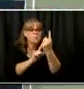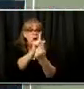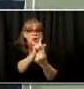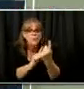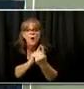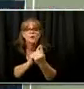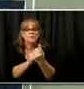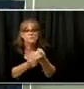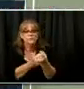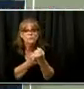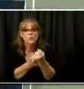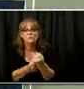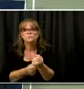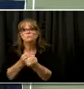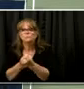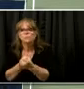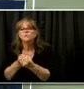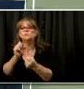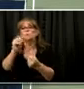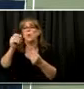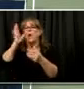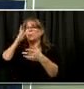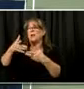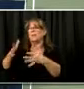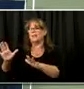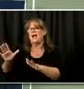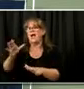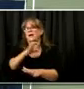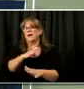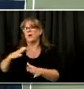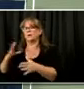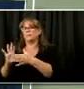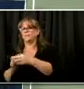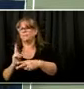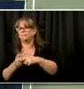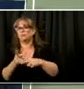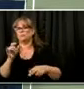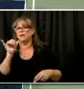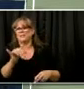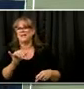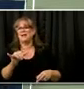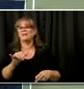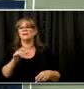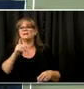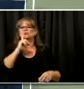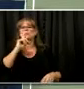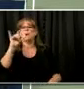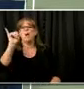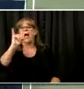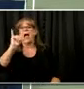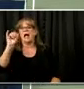their legal responsibilities under idea yes thank you governor i think you you said it well that